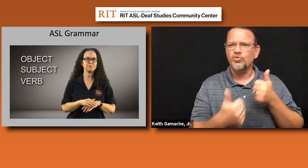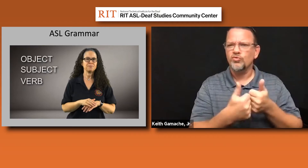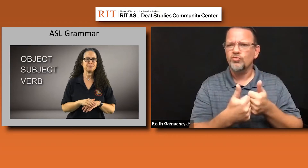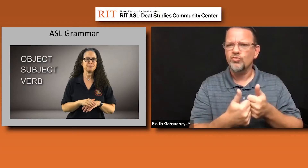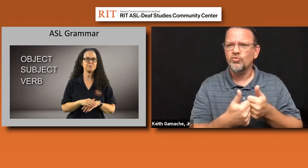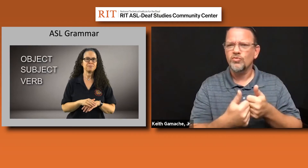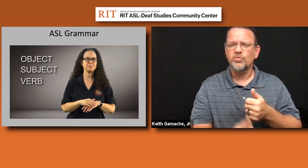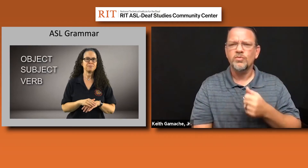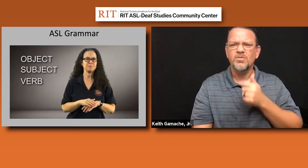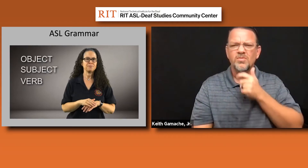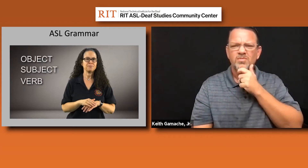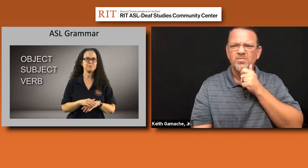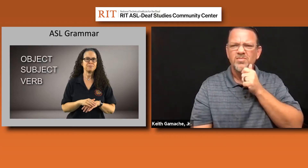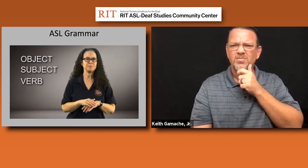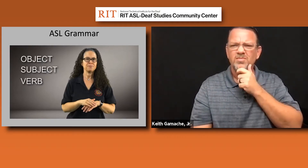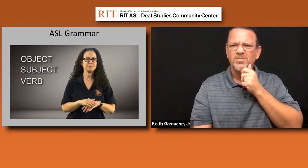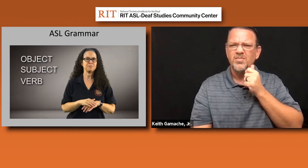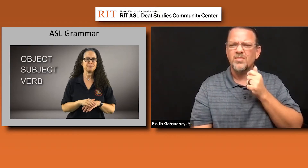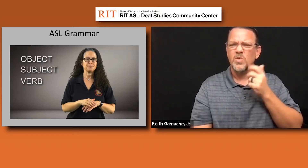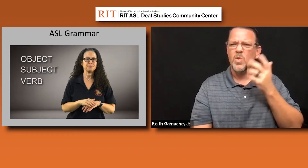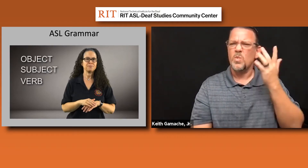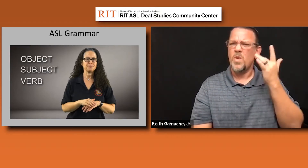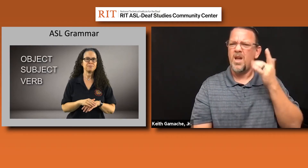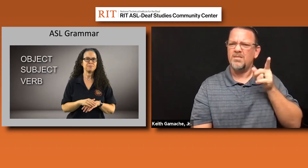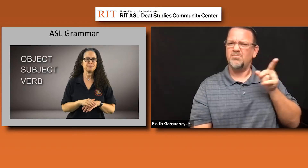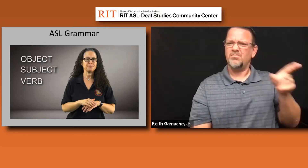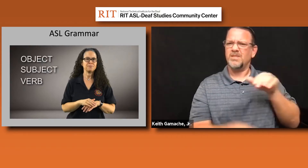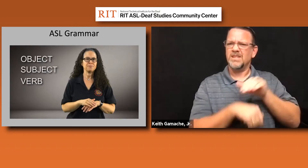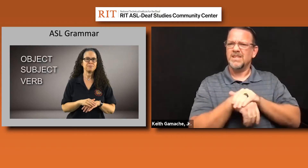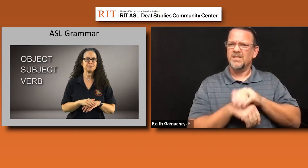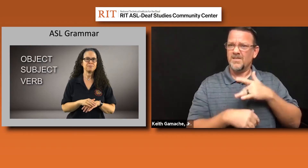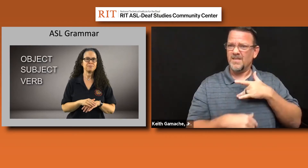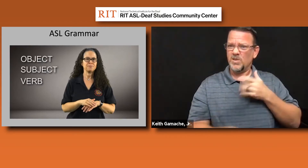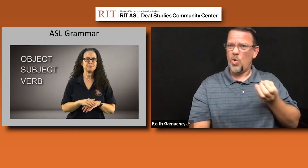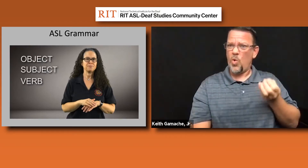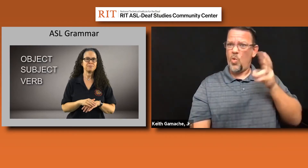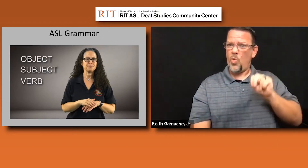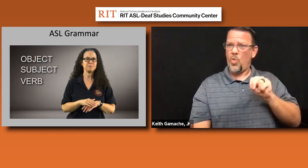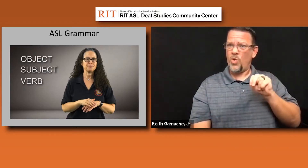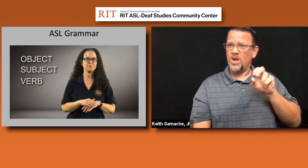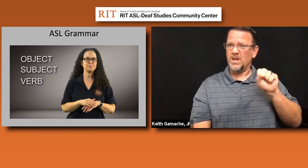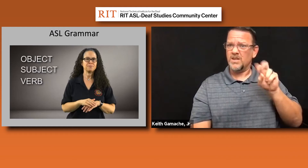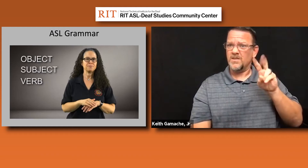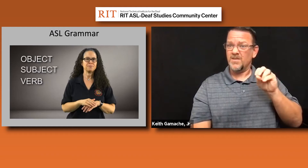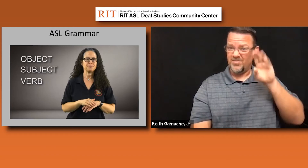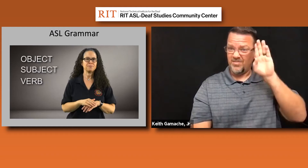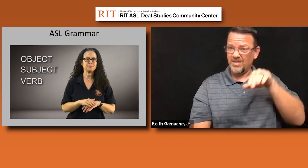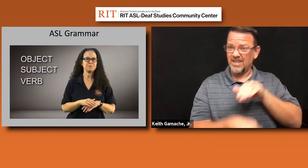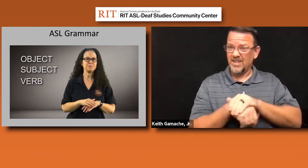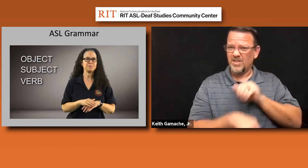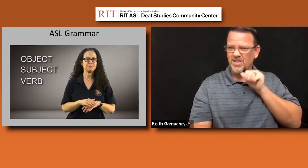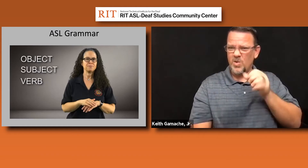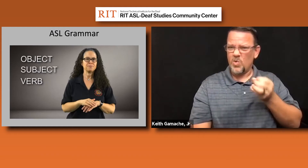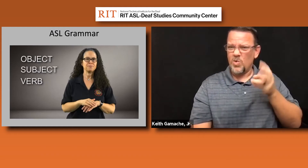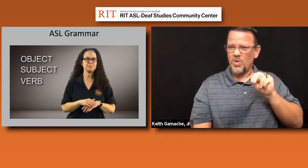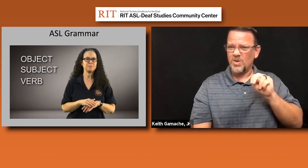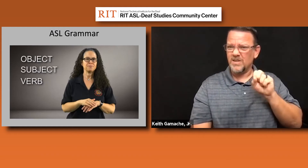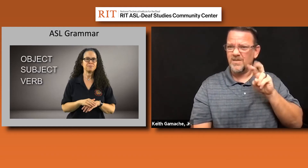Because I'd like to challenge it. Does English feel like they own the subject-verb-object order?